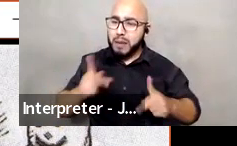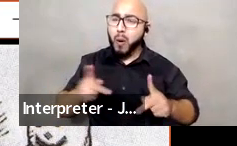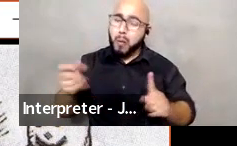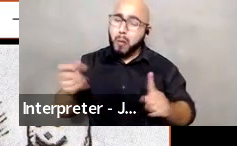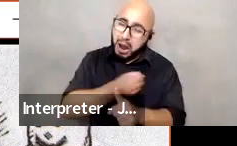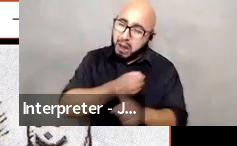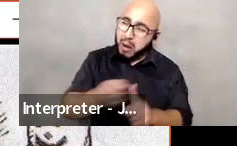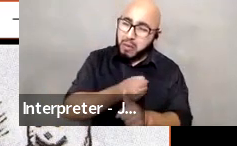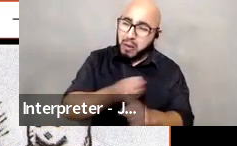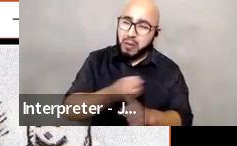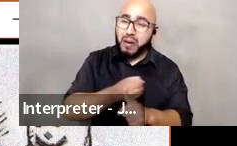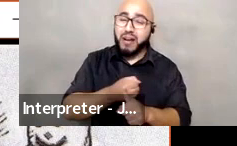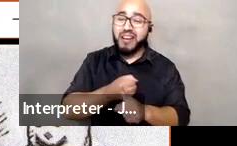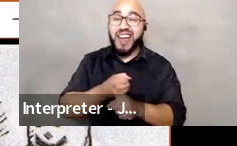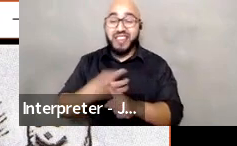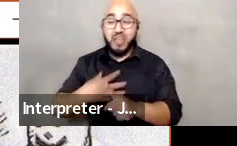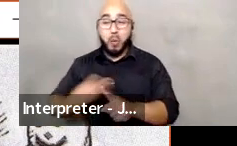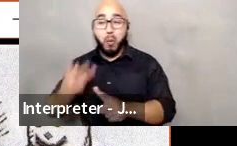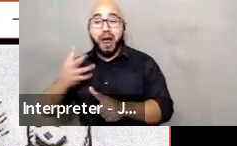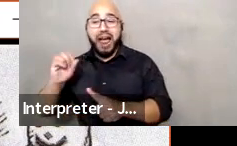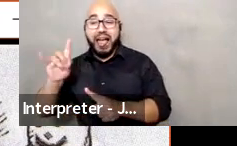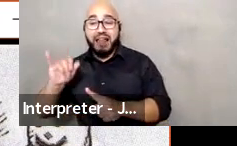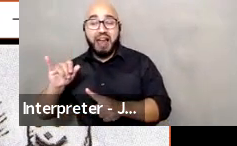This is a. A.K.